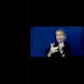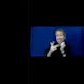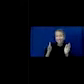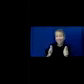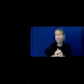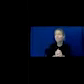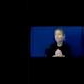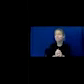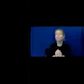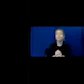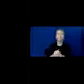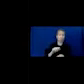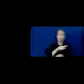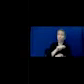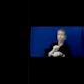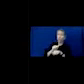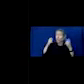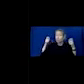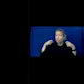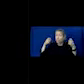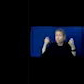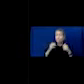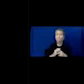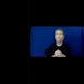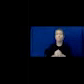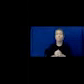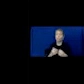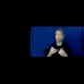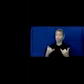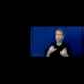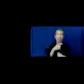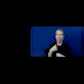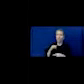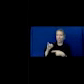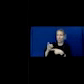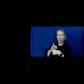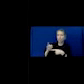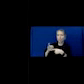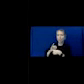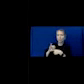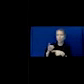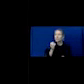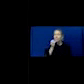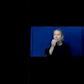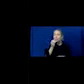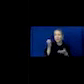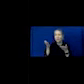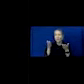She was currently involved in a internship at hospitality food services.